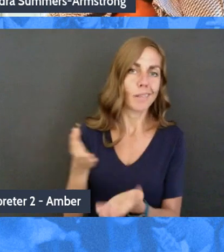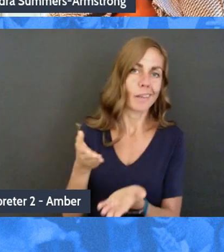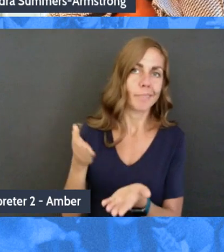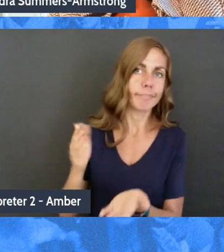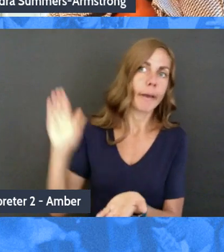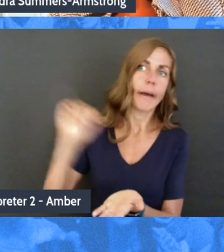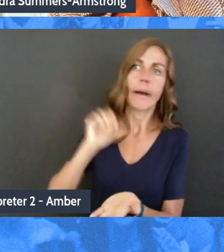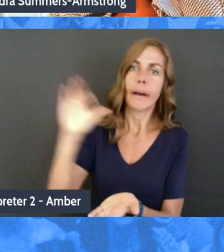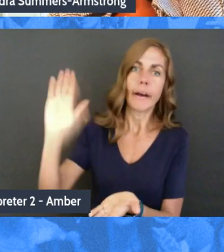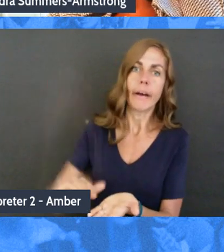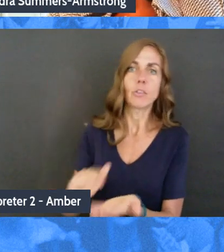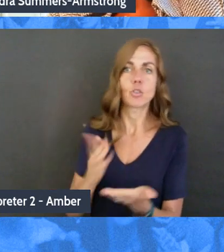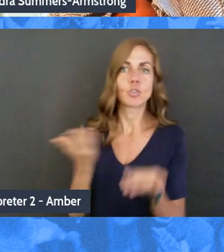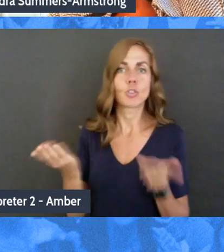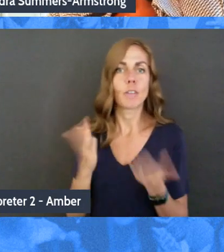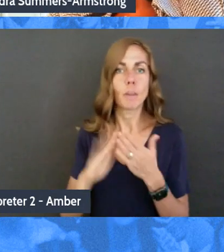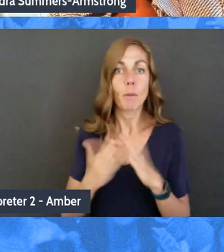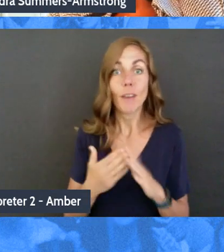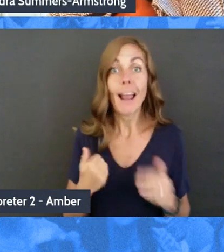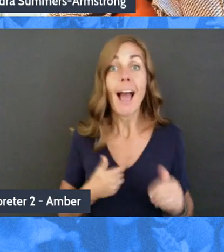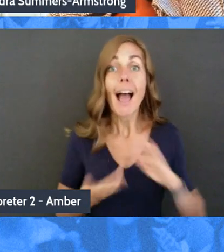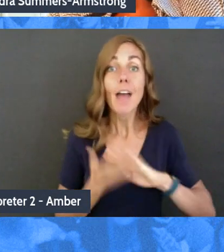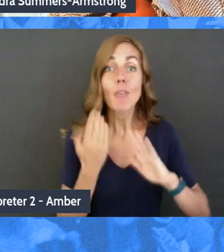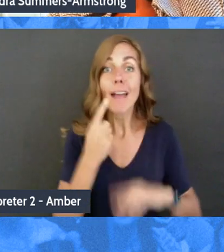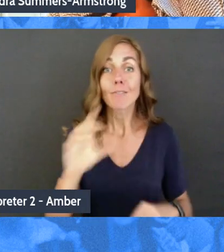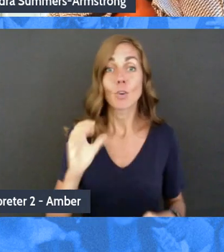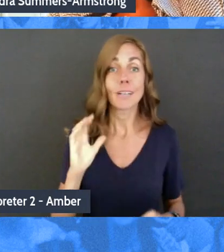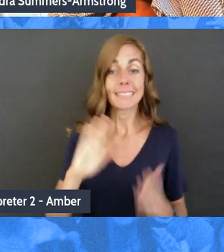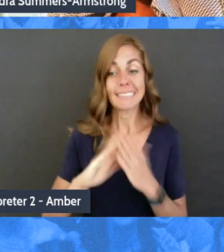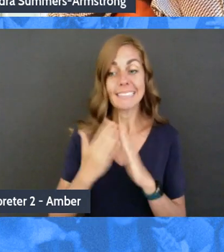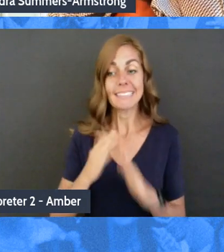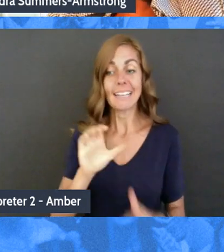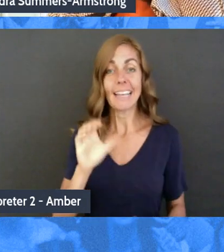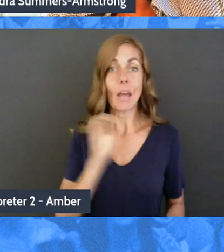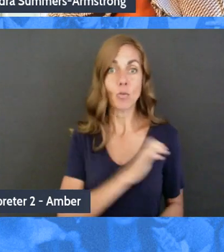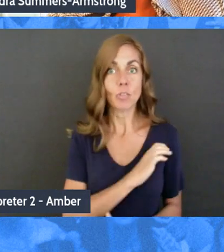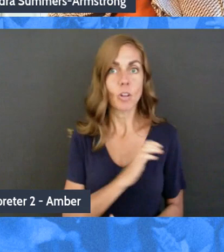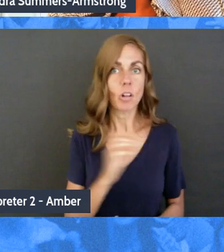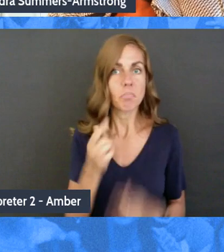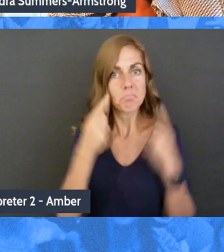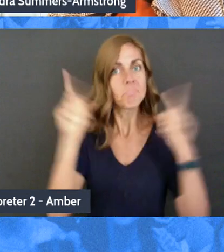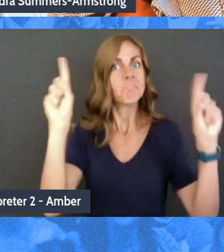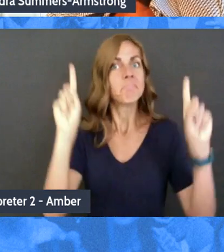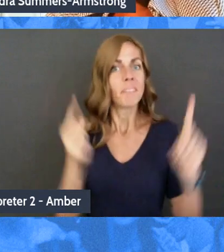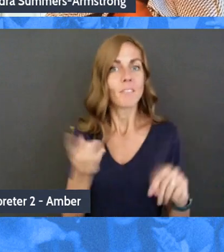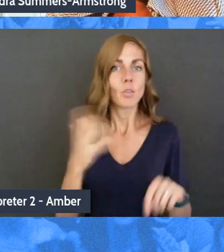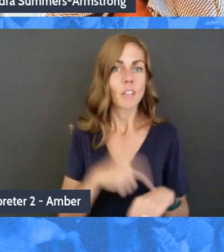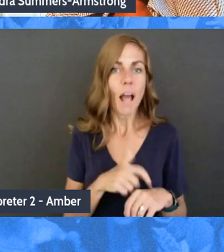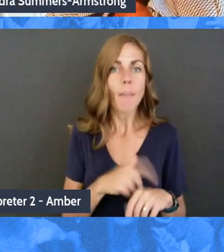I ran for city council and successfully a couple of times, and then this opportunity happened